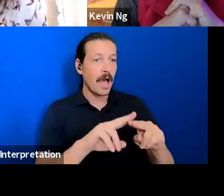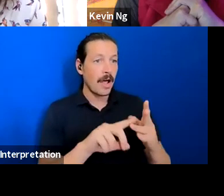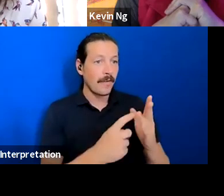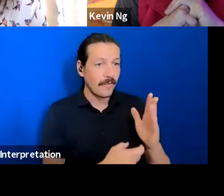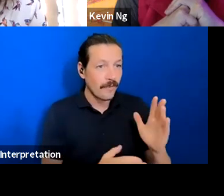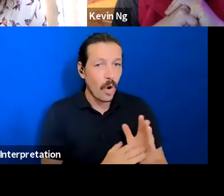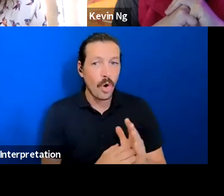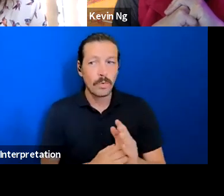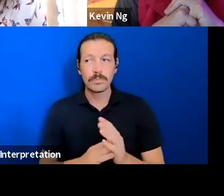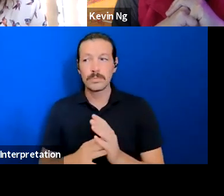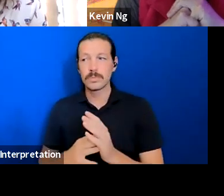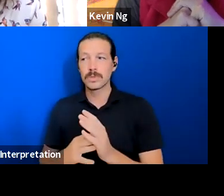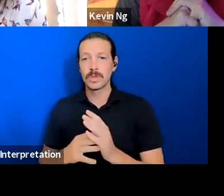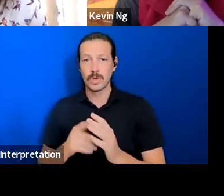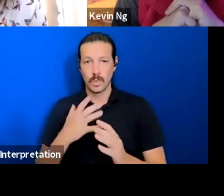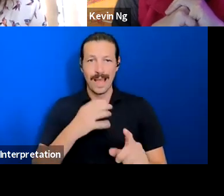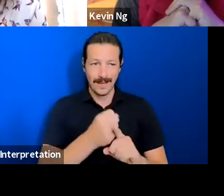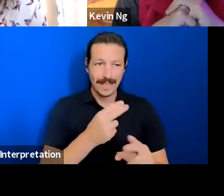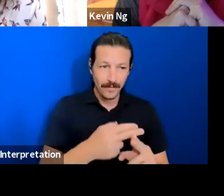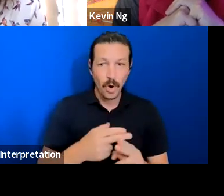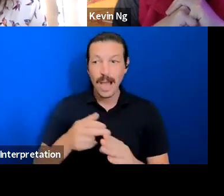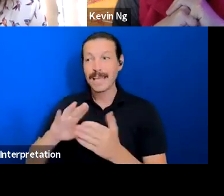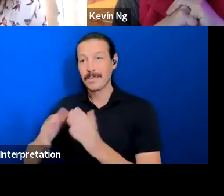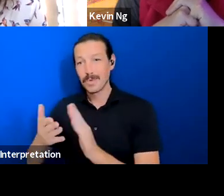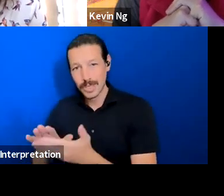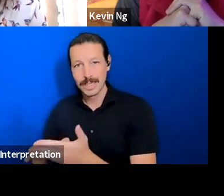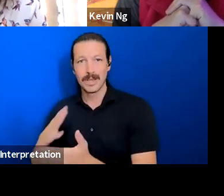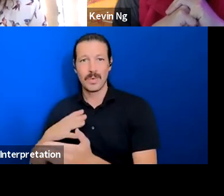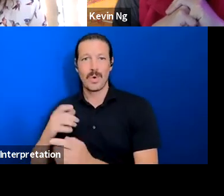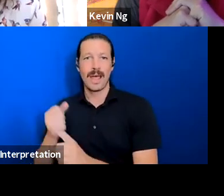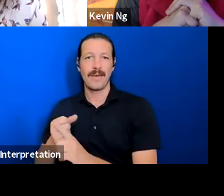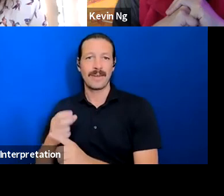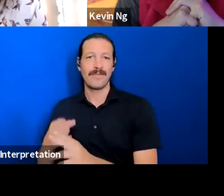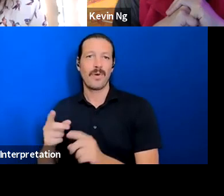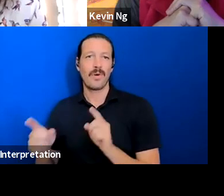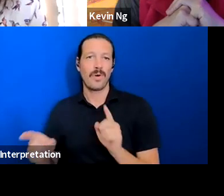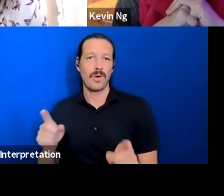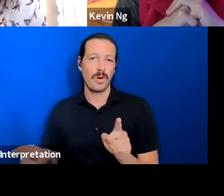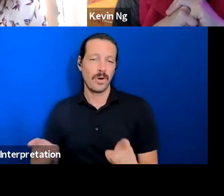me as well going as a peer assessor like also understanding the work that I've made and how it's